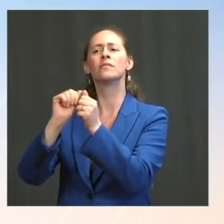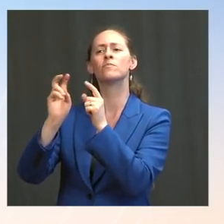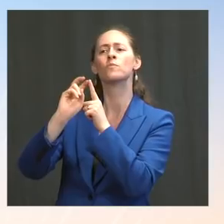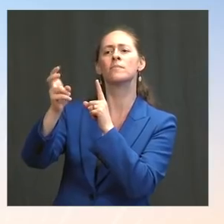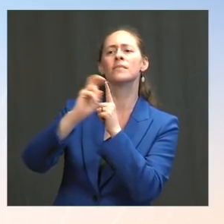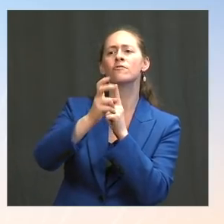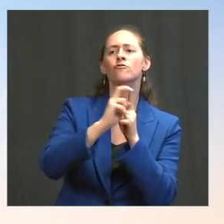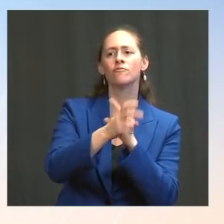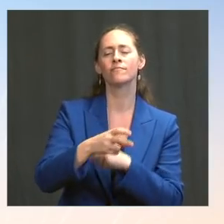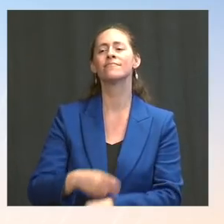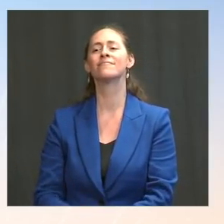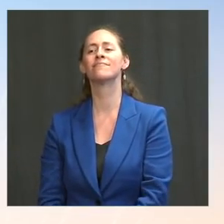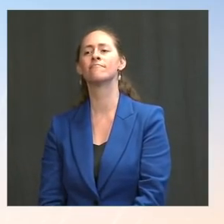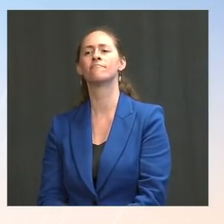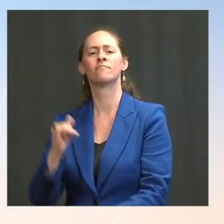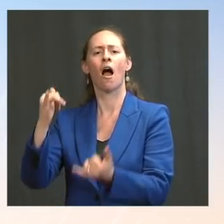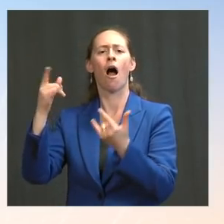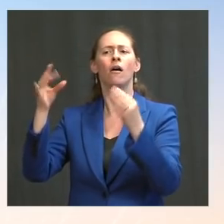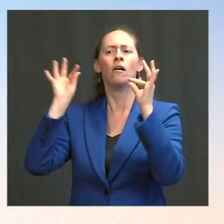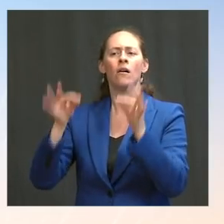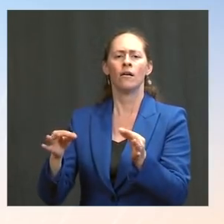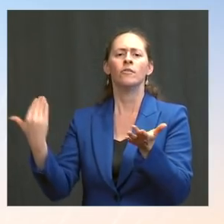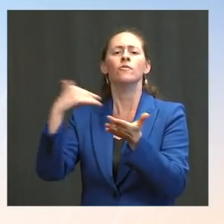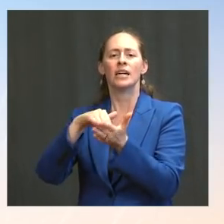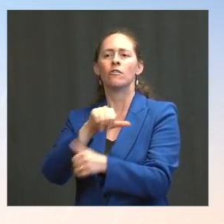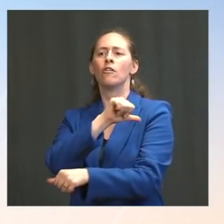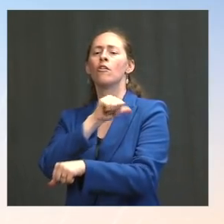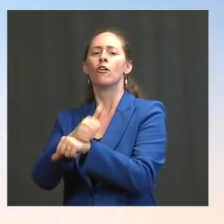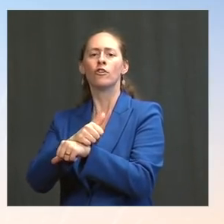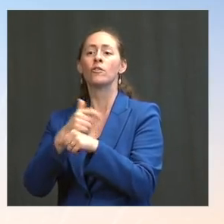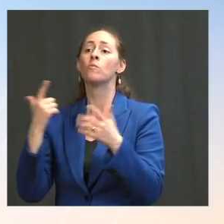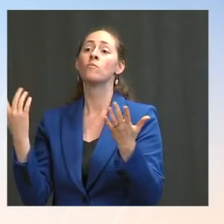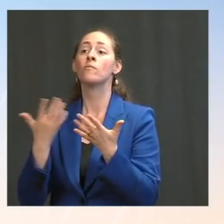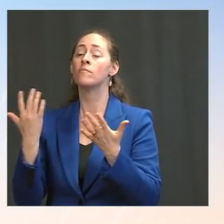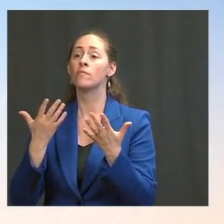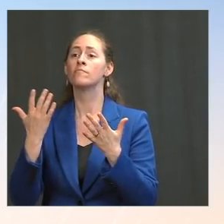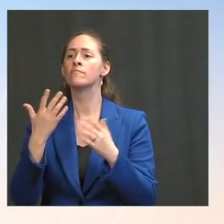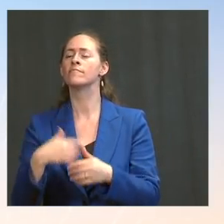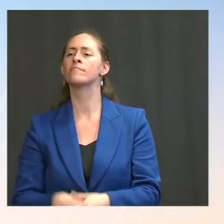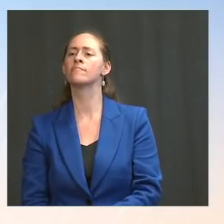pass out of the House as well. And as we've said for some time,